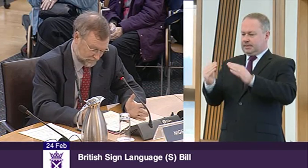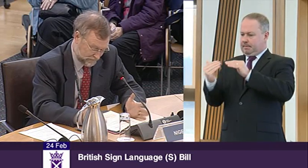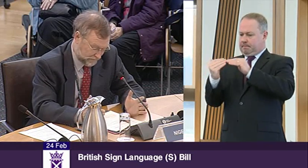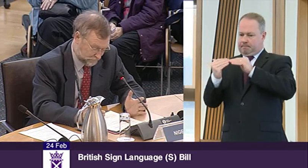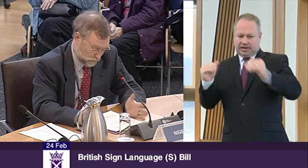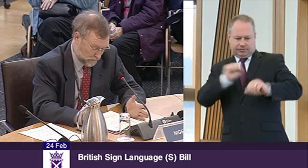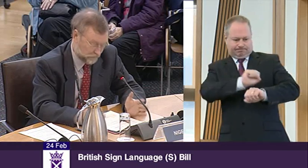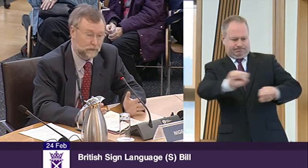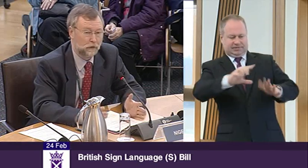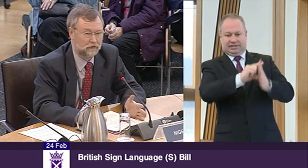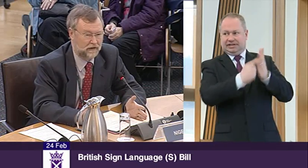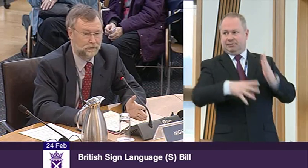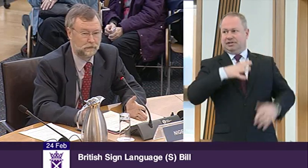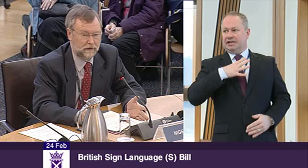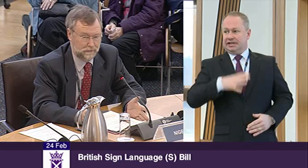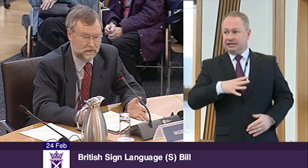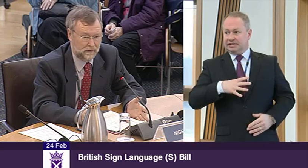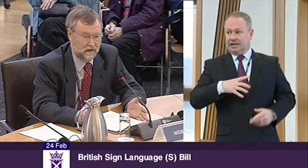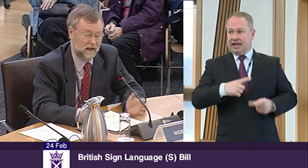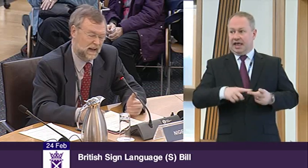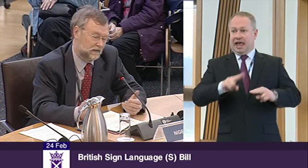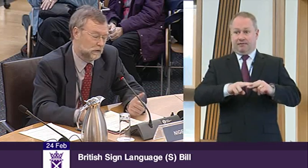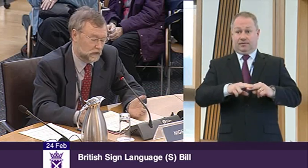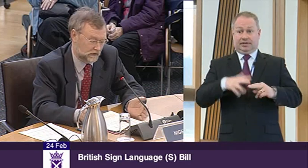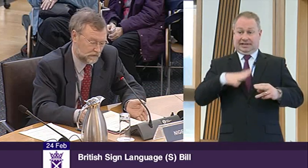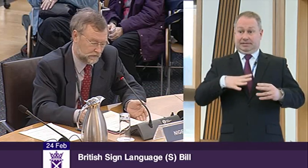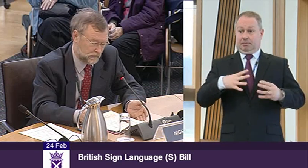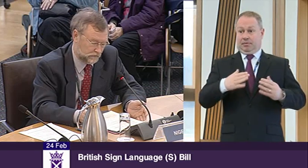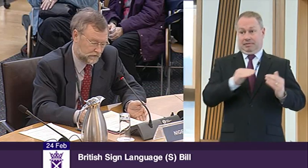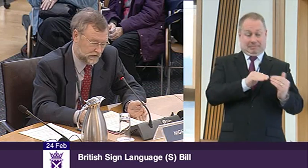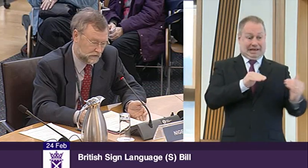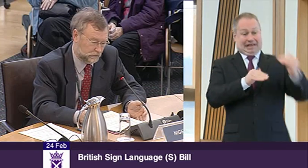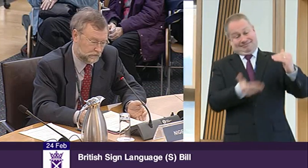to meet disabled people’s needs even if that requires more favourable treatment. The